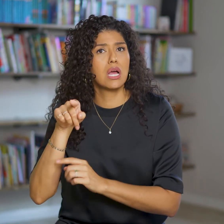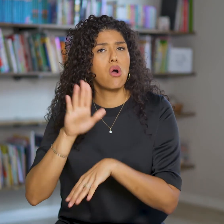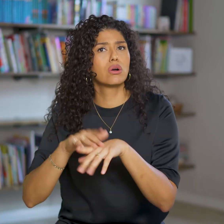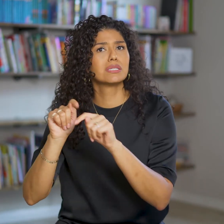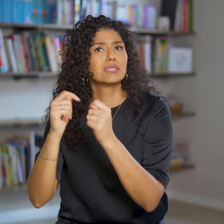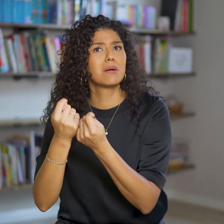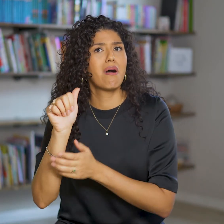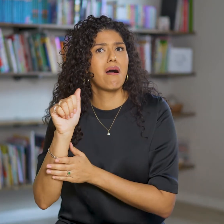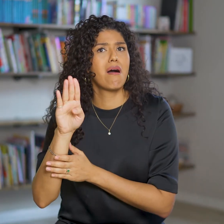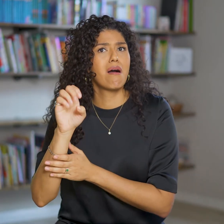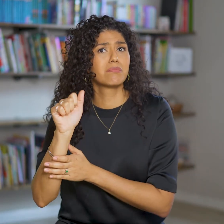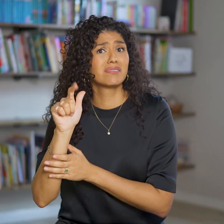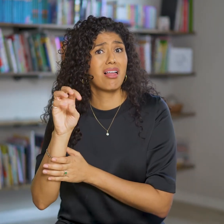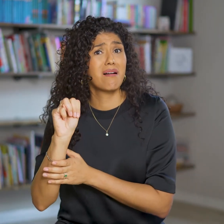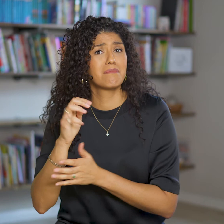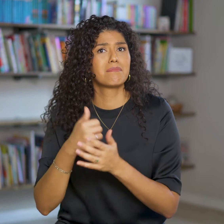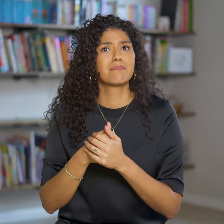and is on Team Absalom!